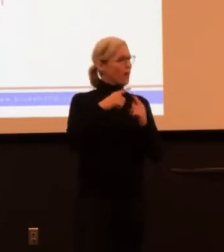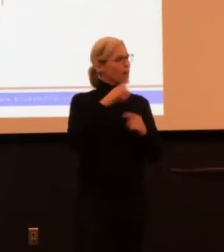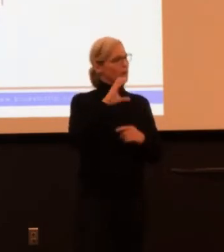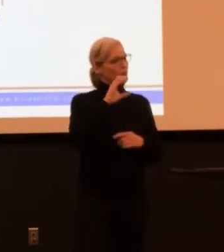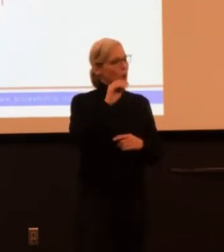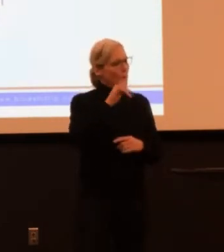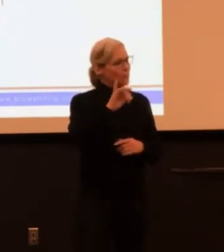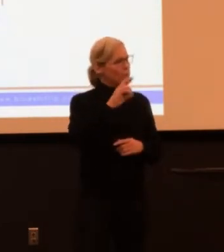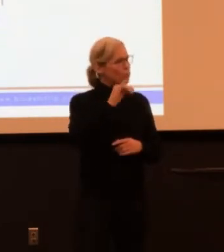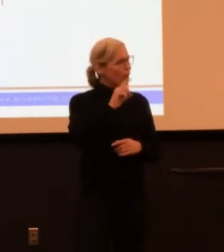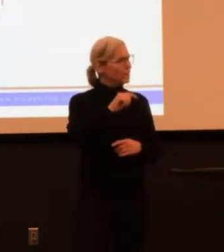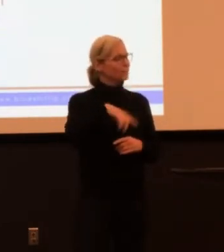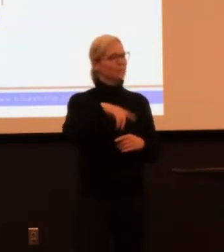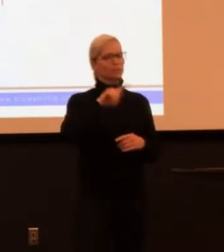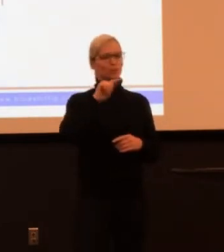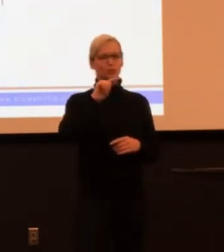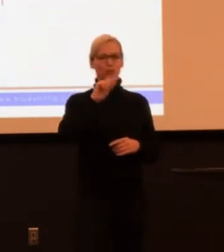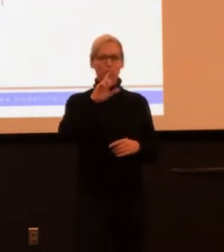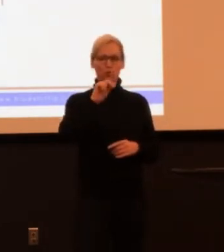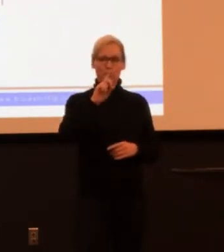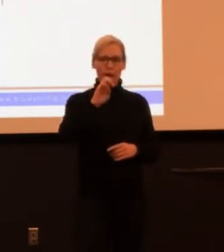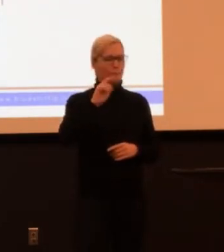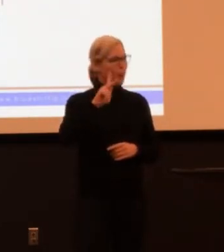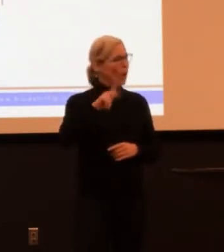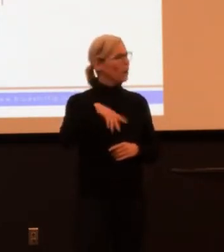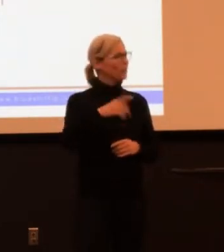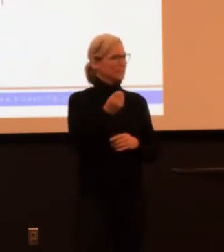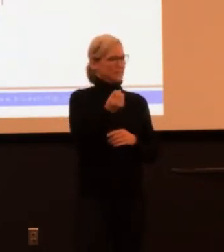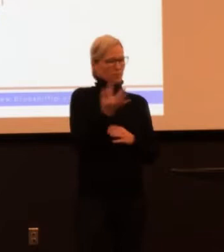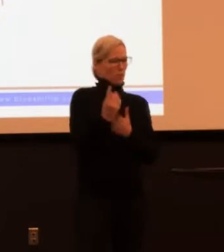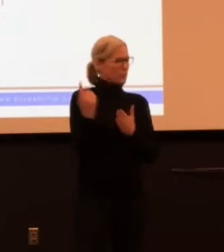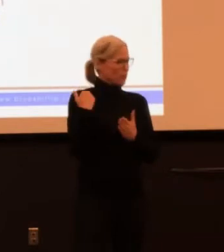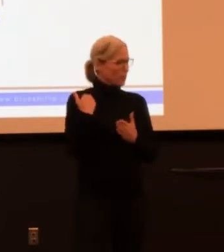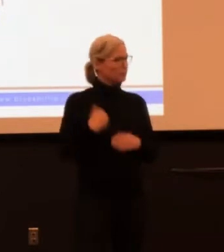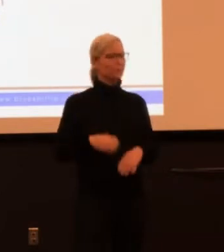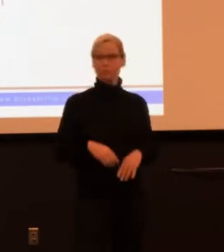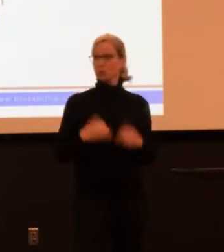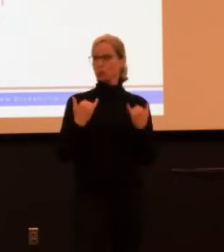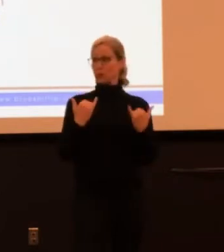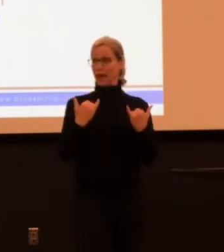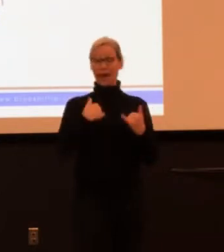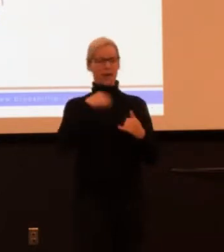a couple of weeks ago. I'll be talking today about patents